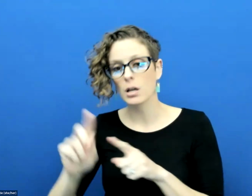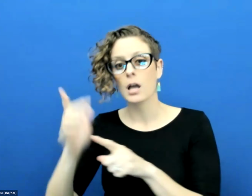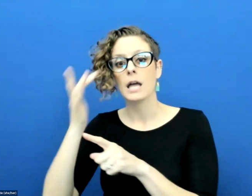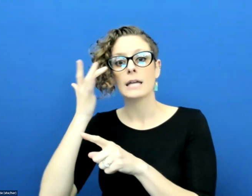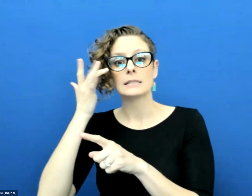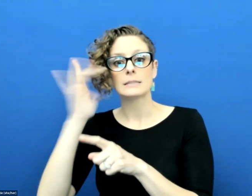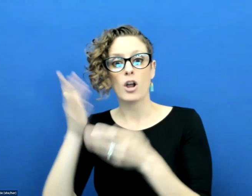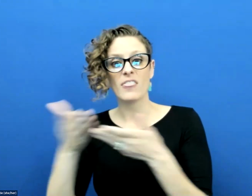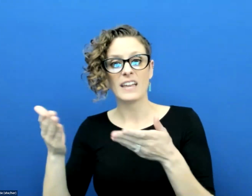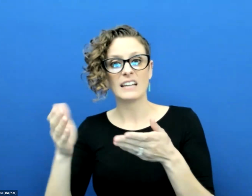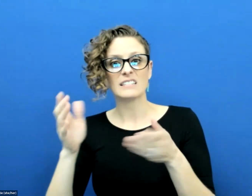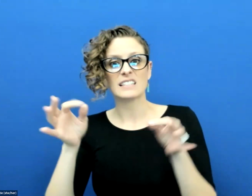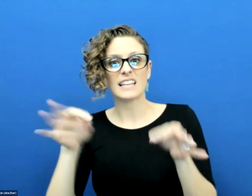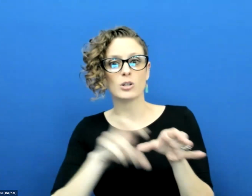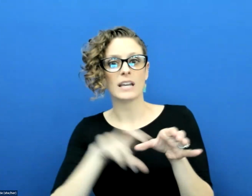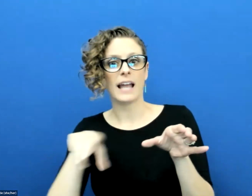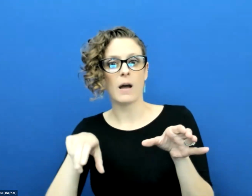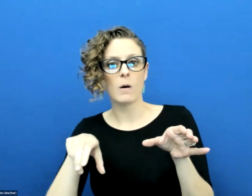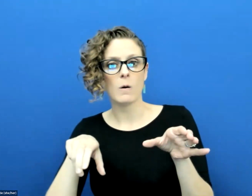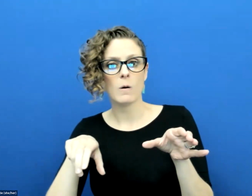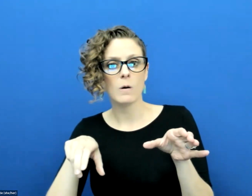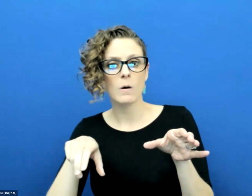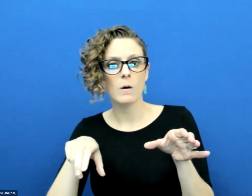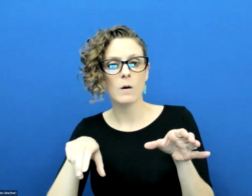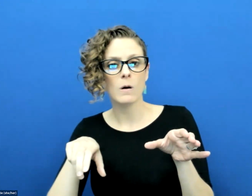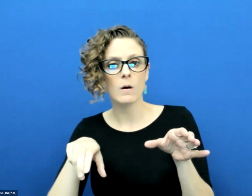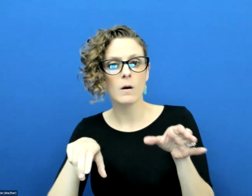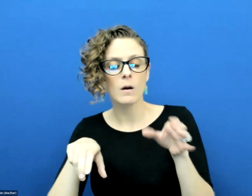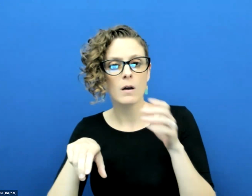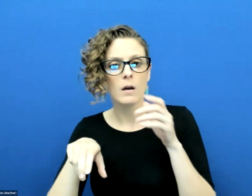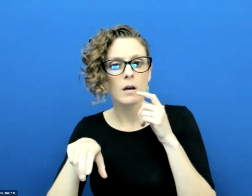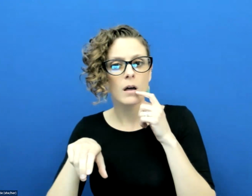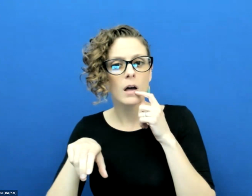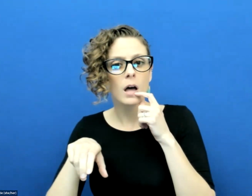business and they just own the ecosystem the whole smart things ecosystem and they're building